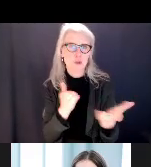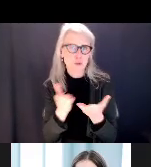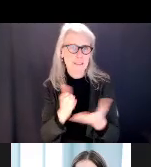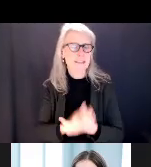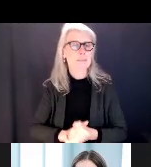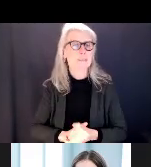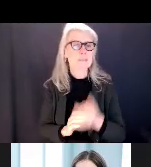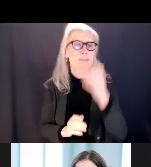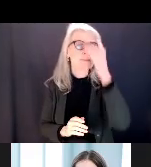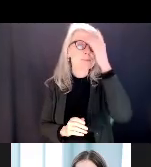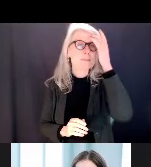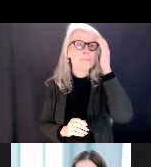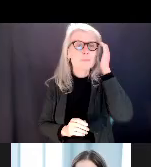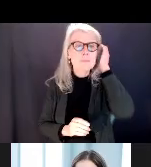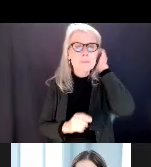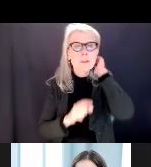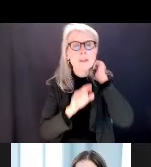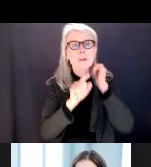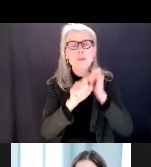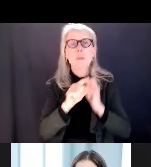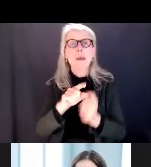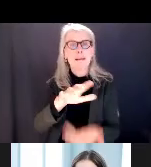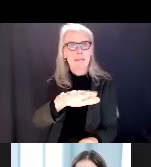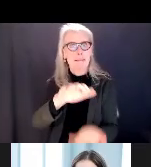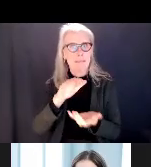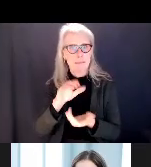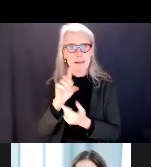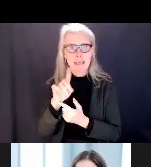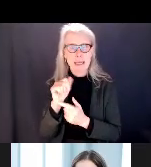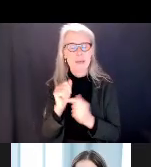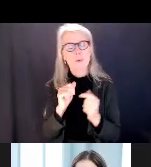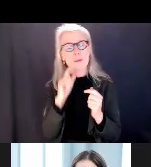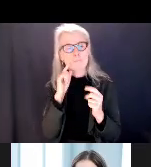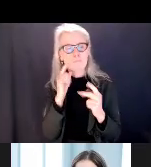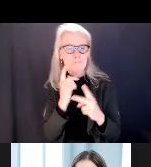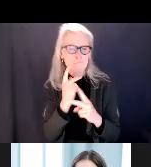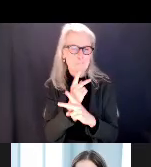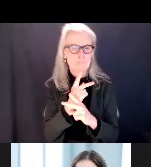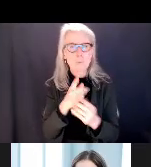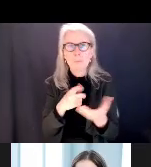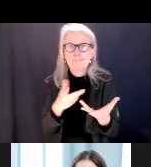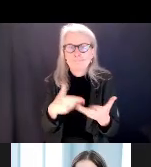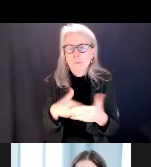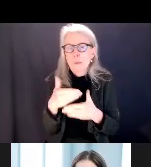So we got this data and we thought, okay, what now? um you know We need to consider the various